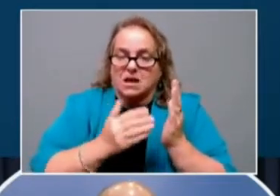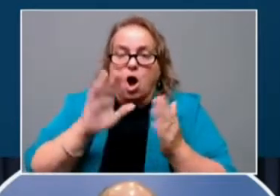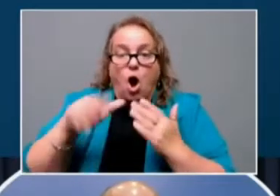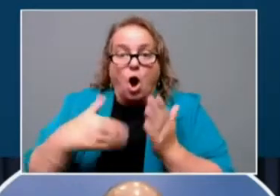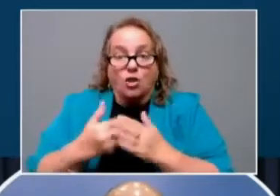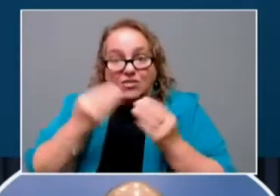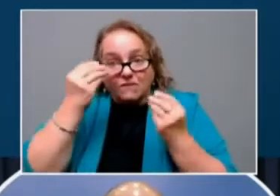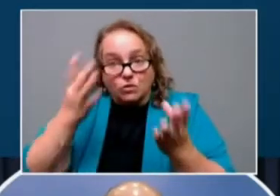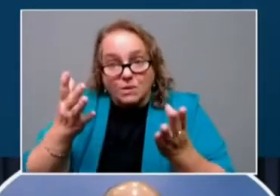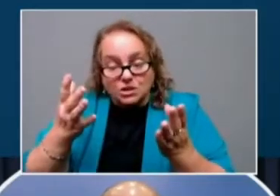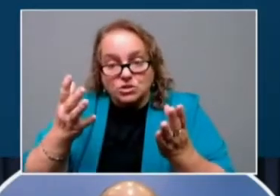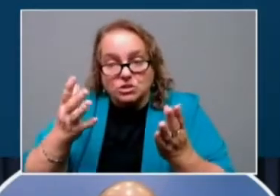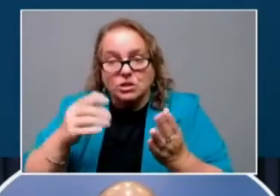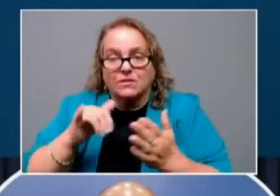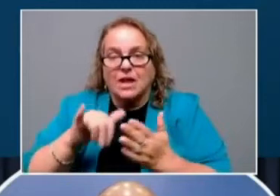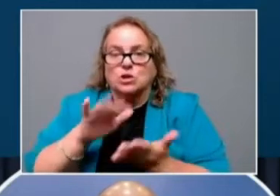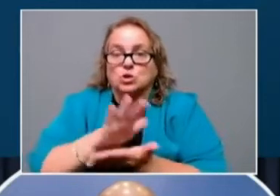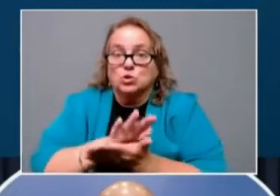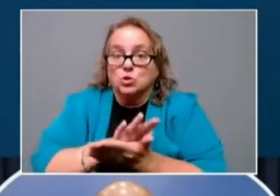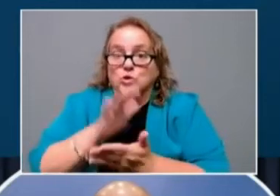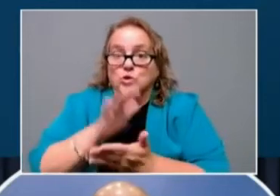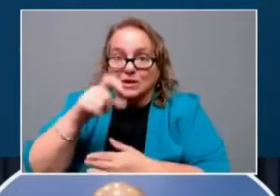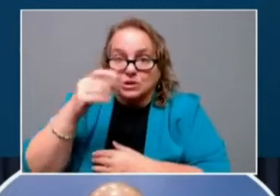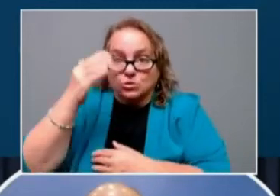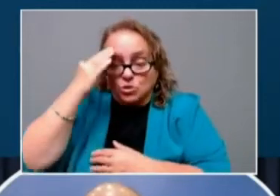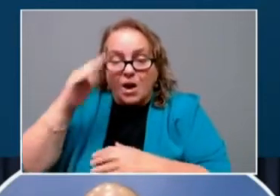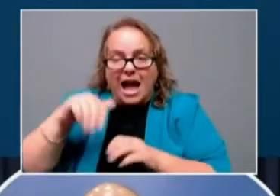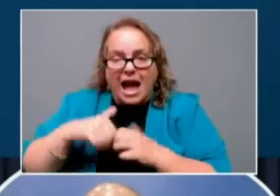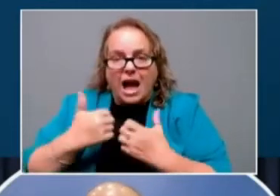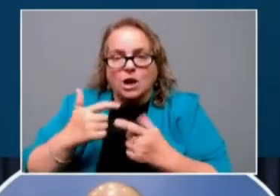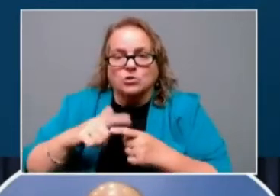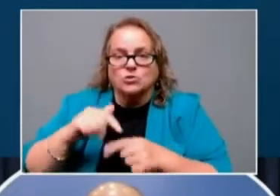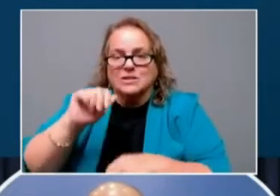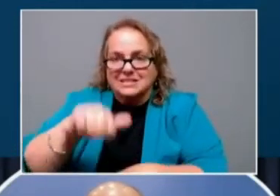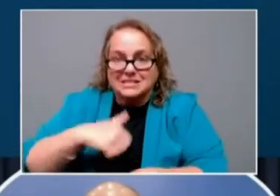that schools will need to know for, how to do layered mitigation, how to use